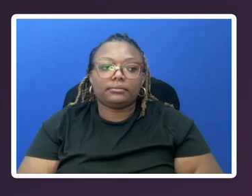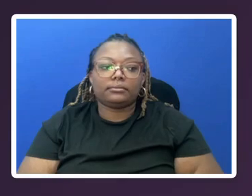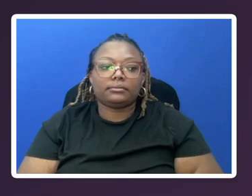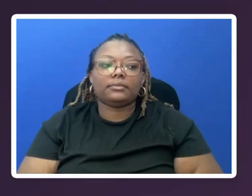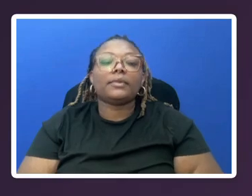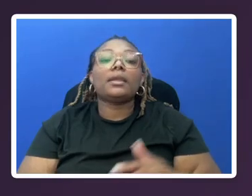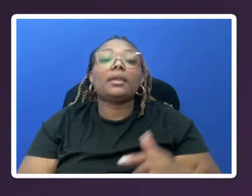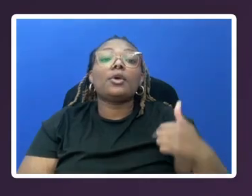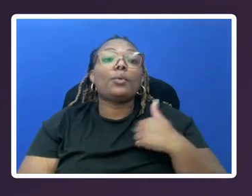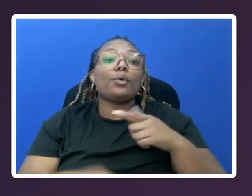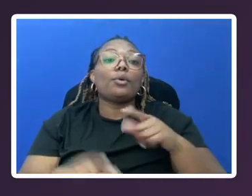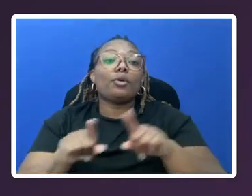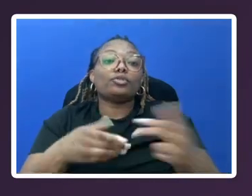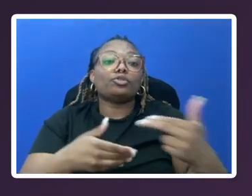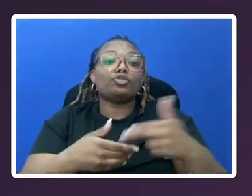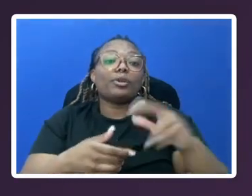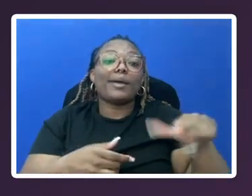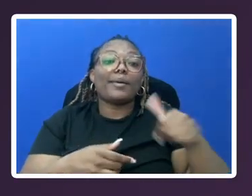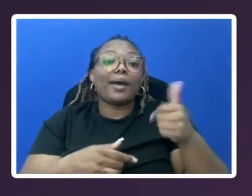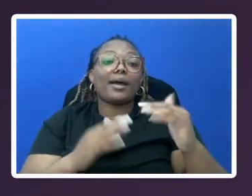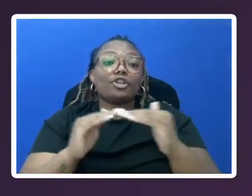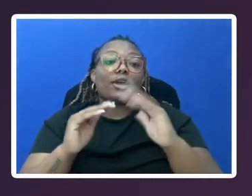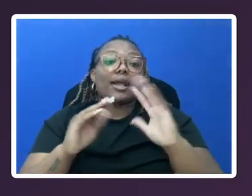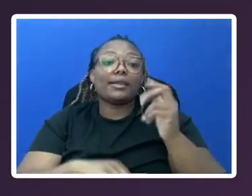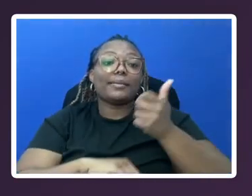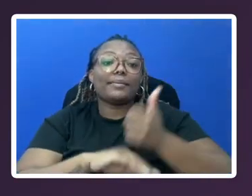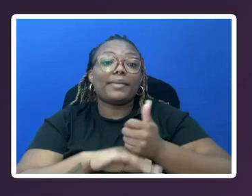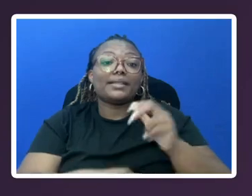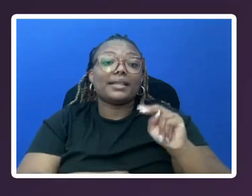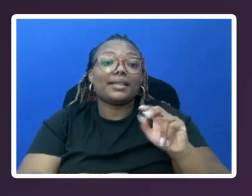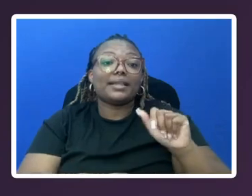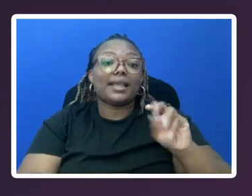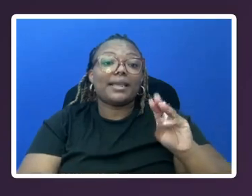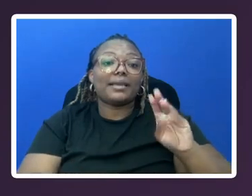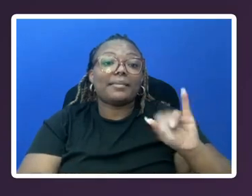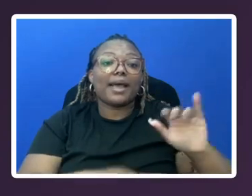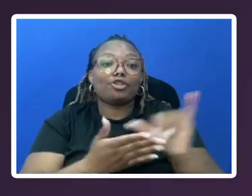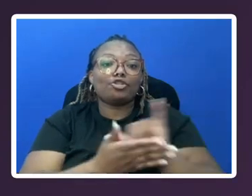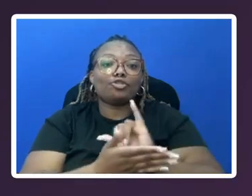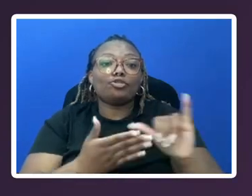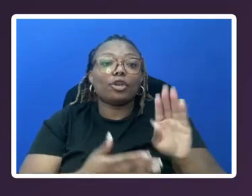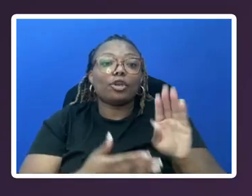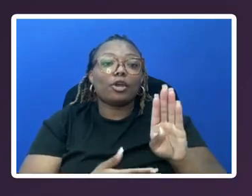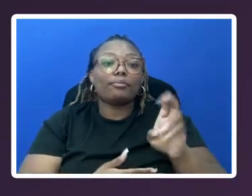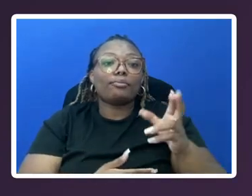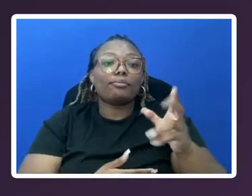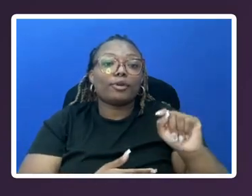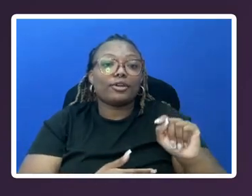colleague based out of NMAI in New York, Bert, who is in the -- as he's working as the moderator